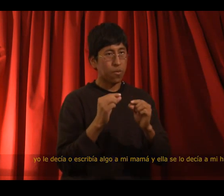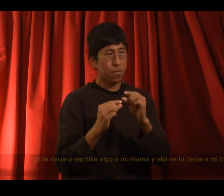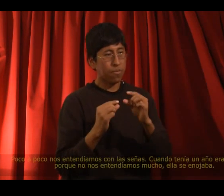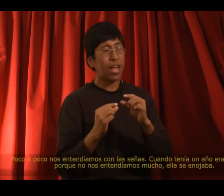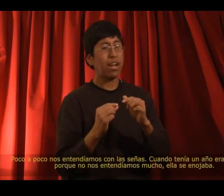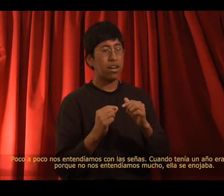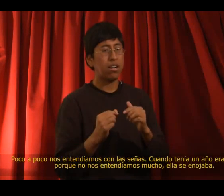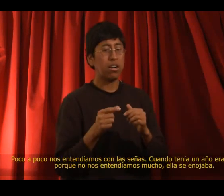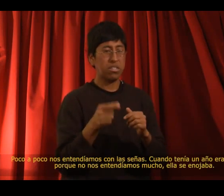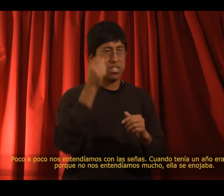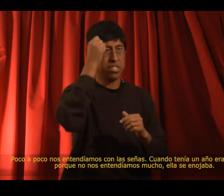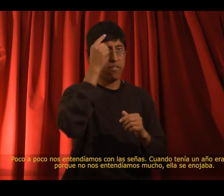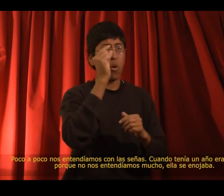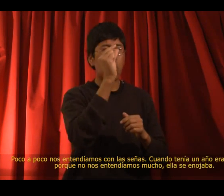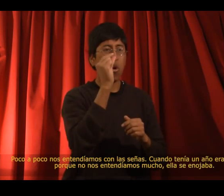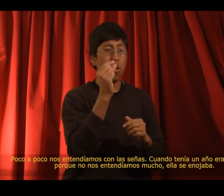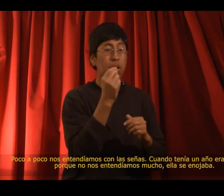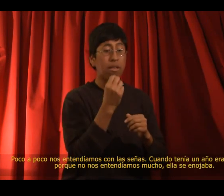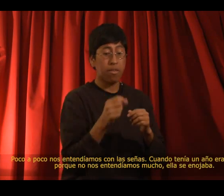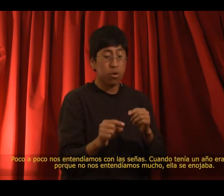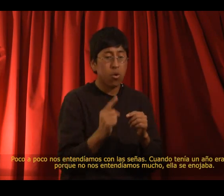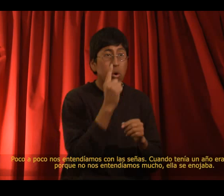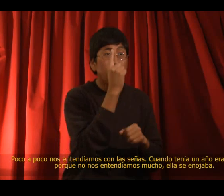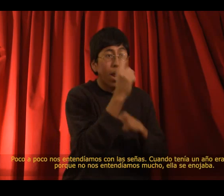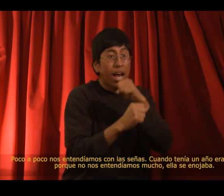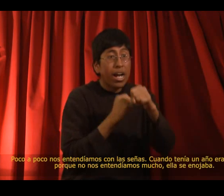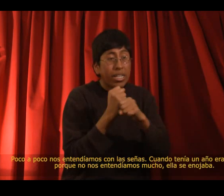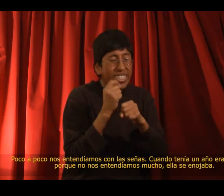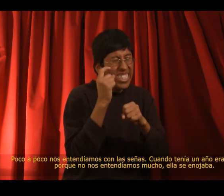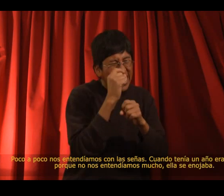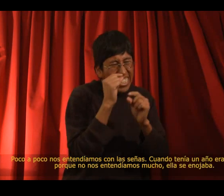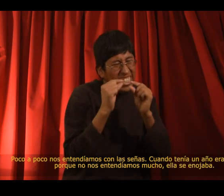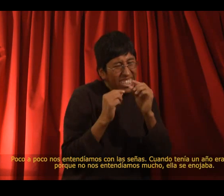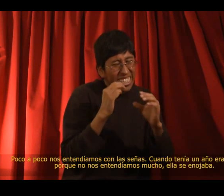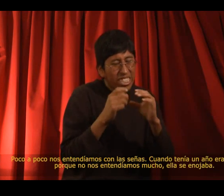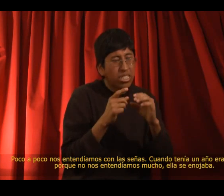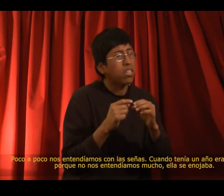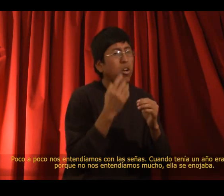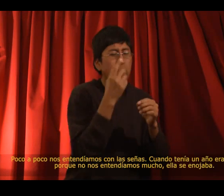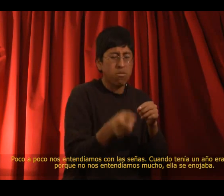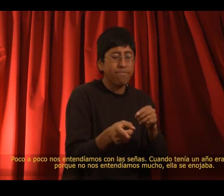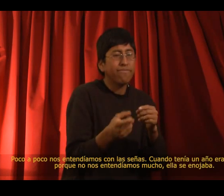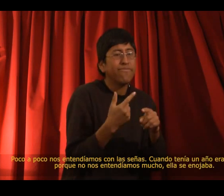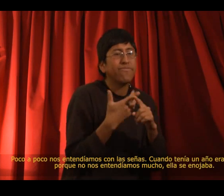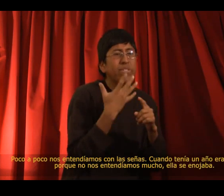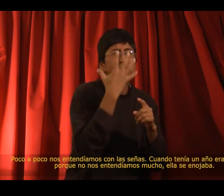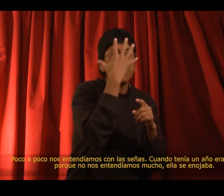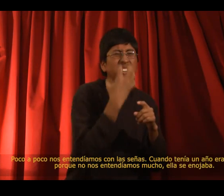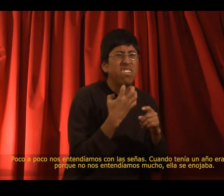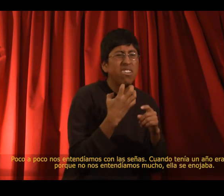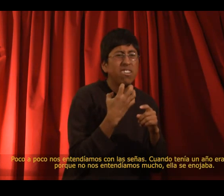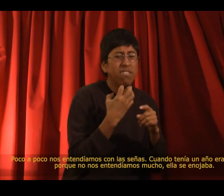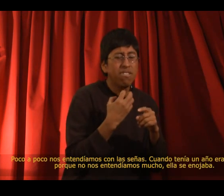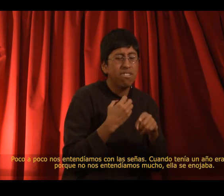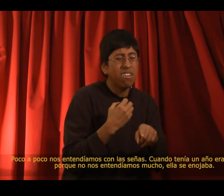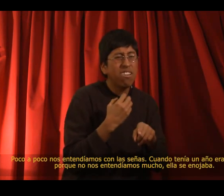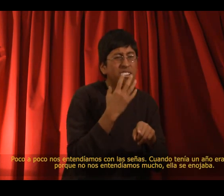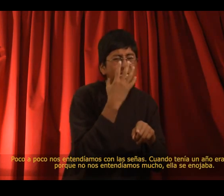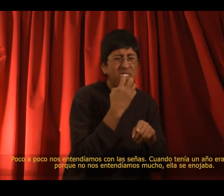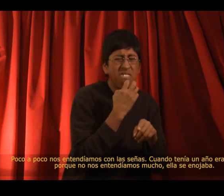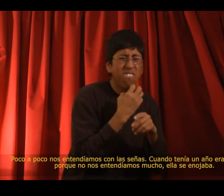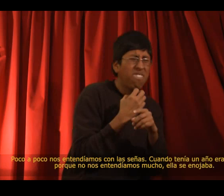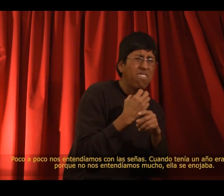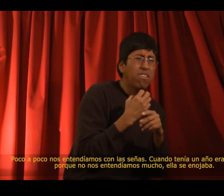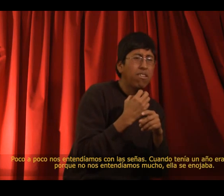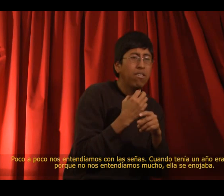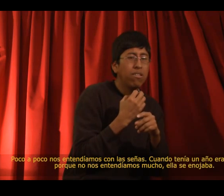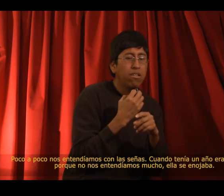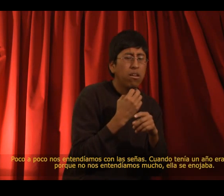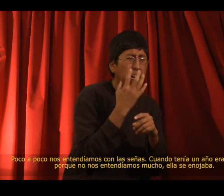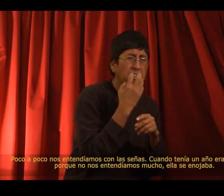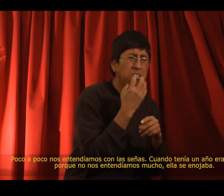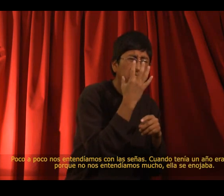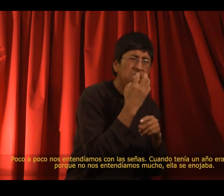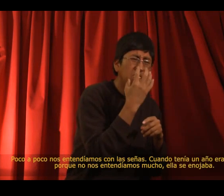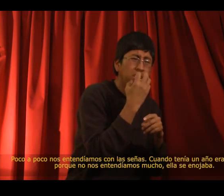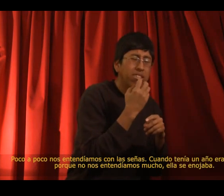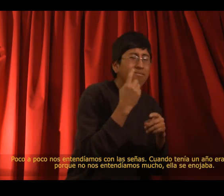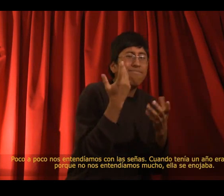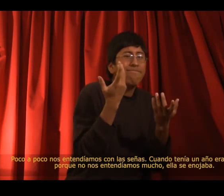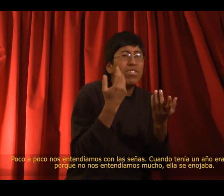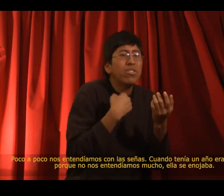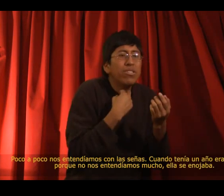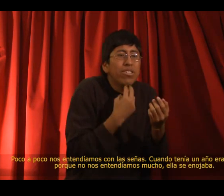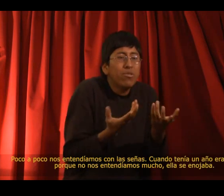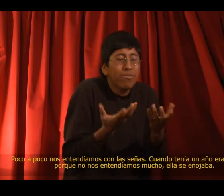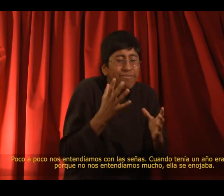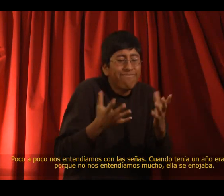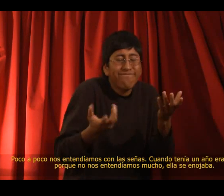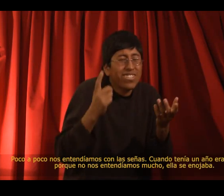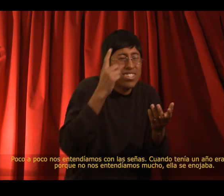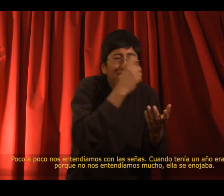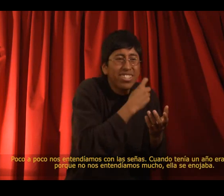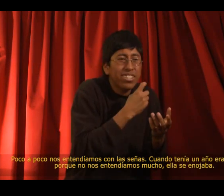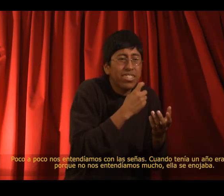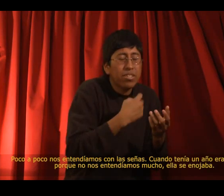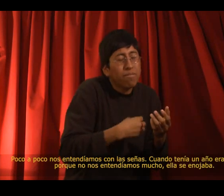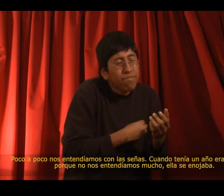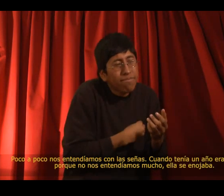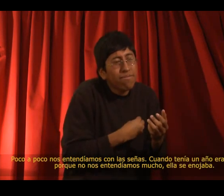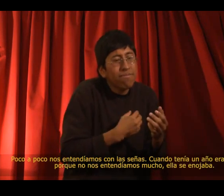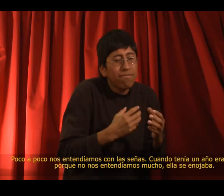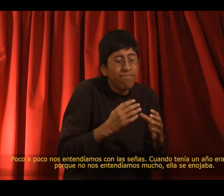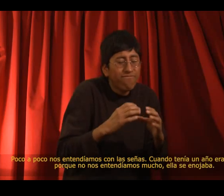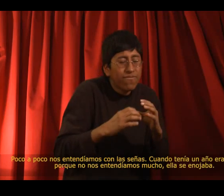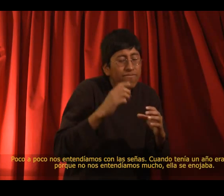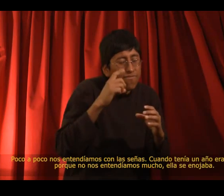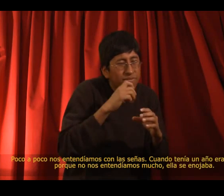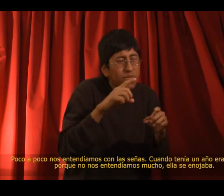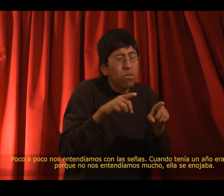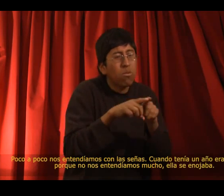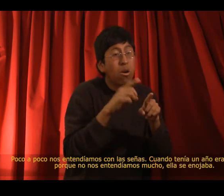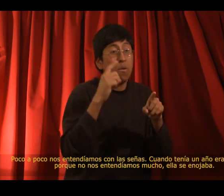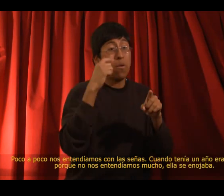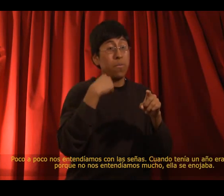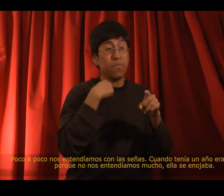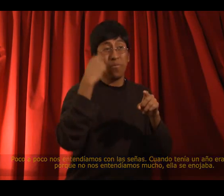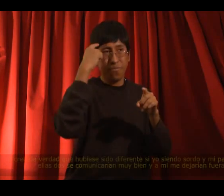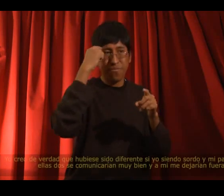Gradually, my daughter and I began to understand each other through sign language. When she was a year old, she would get mad when we couldn’t communicate.